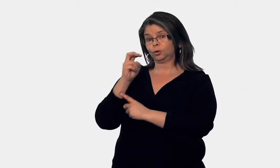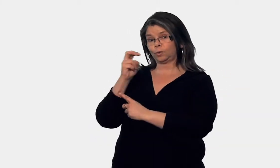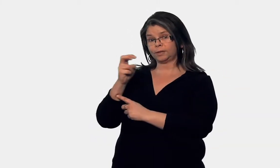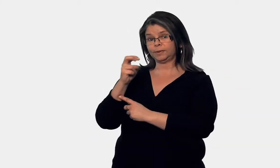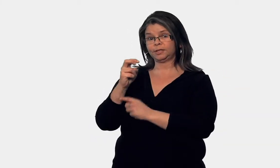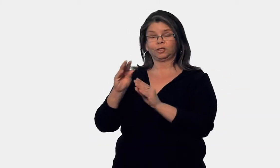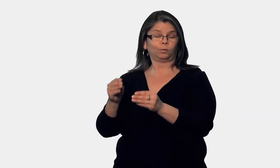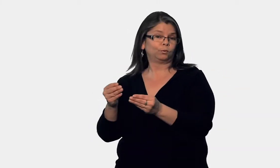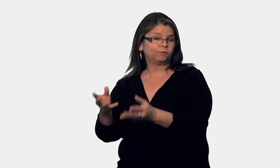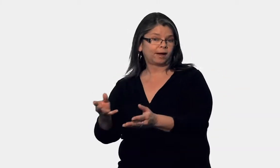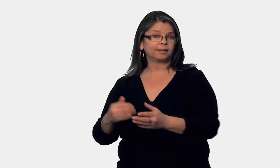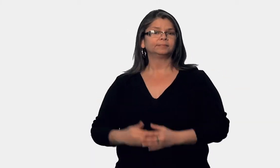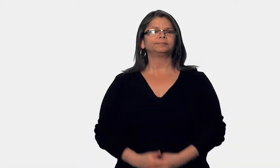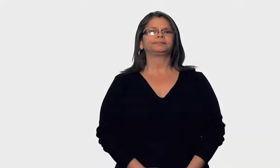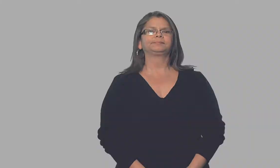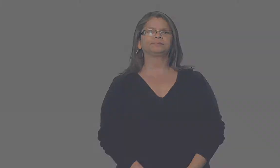Provide transportation.